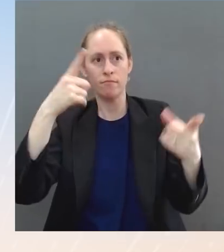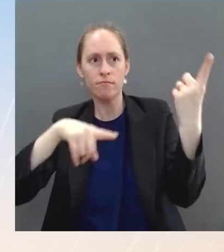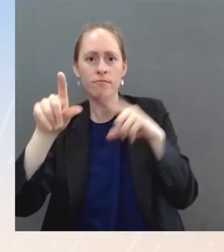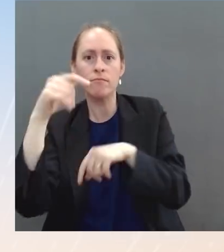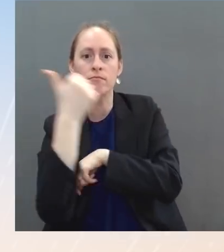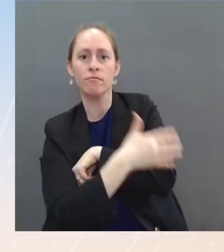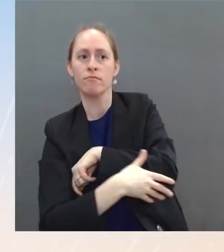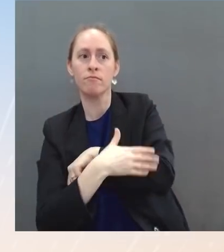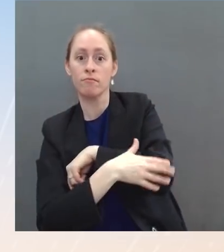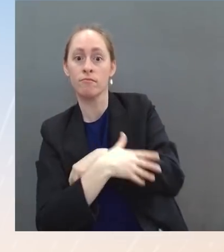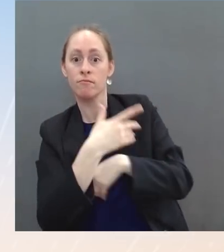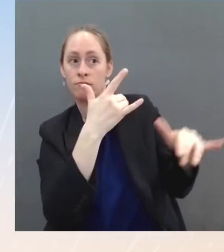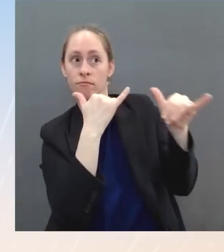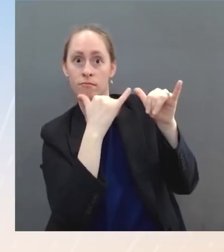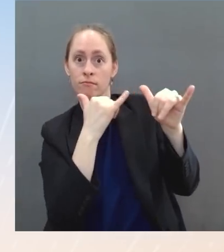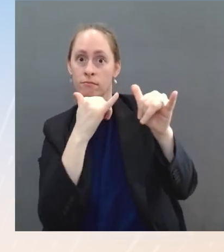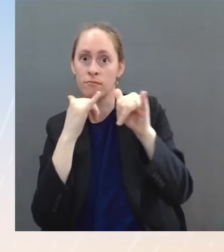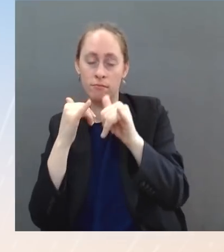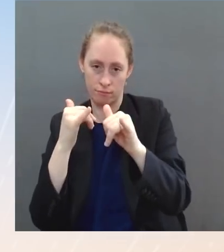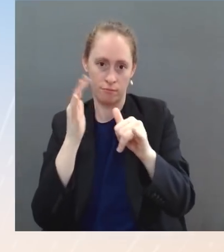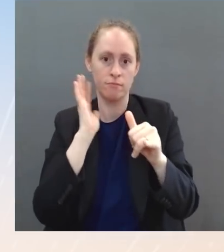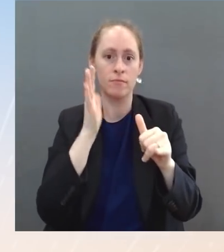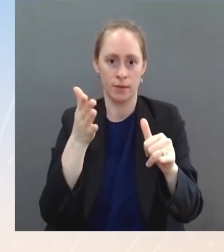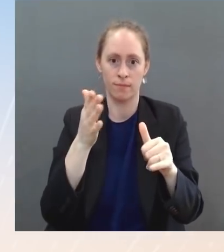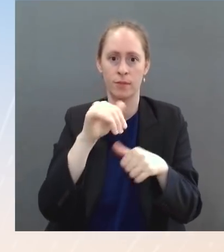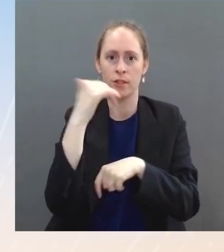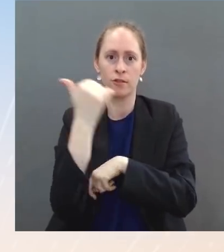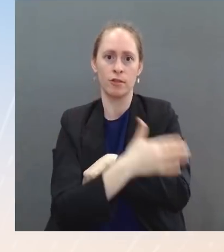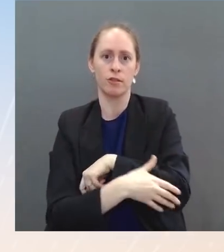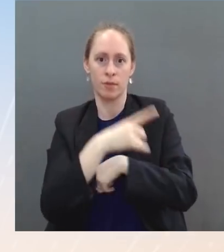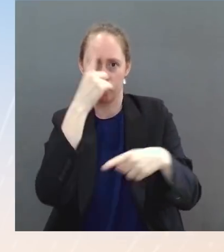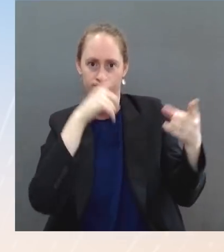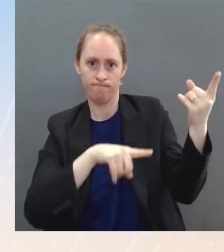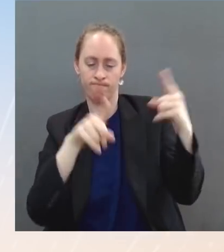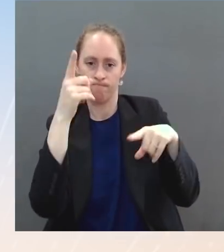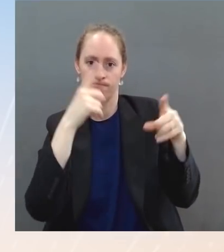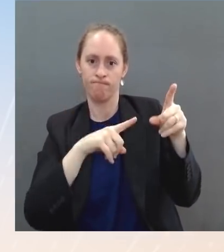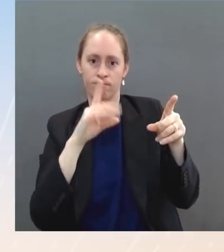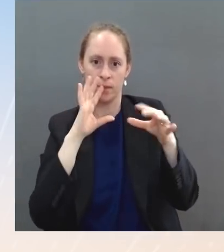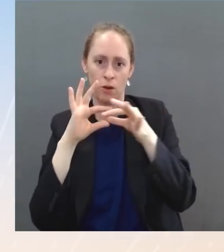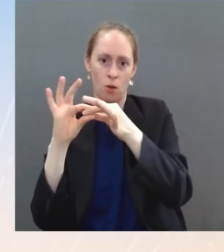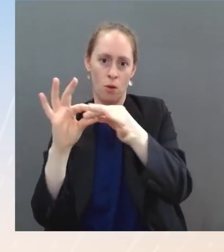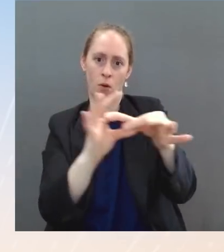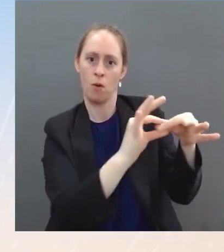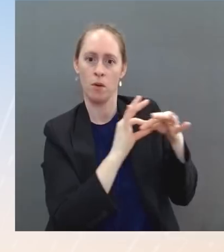by other countries to help fill the gap that we see from Russia